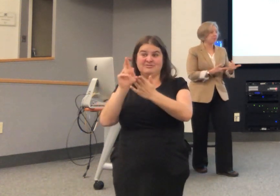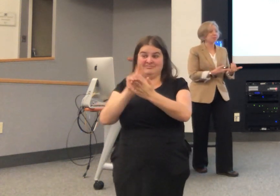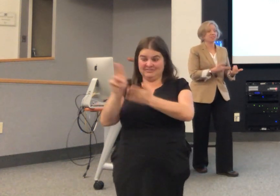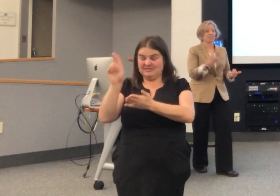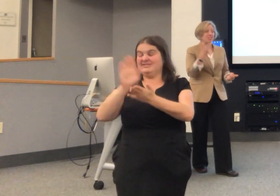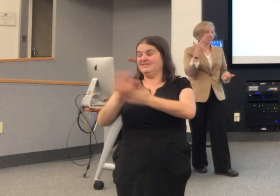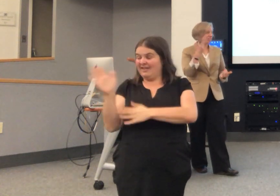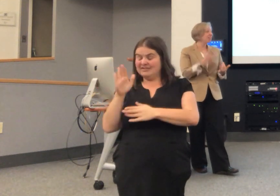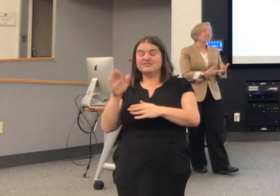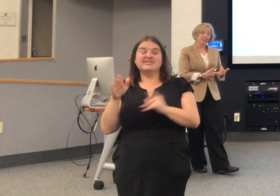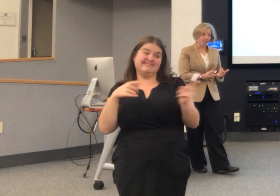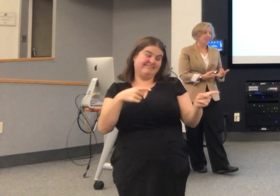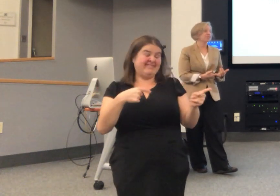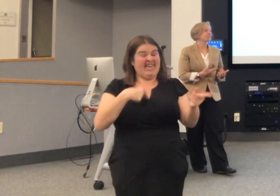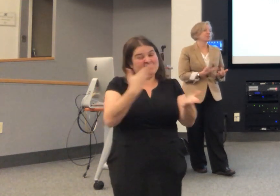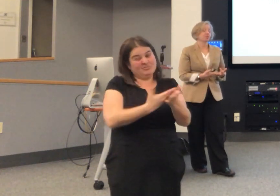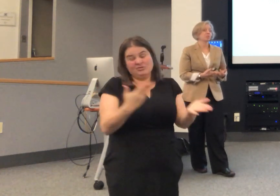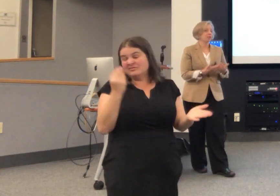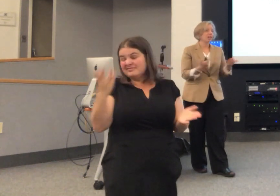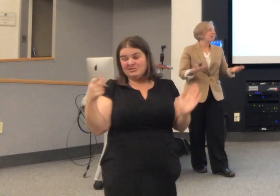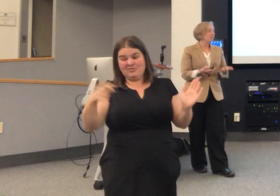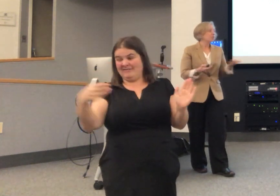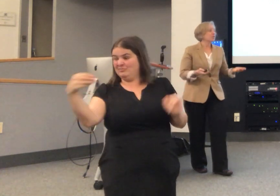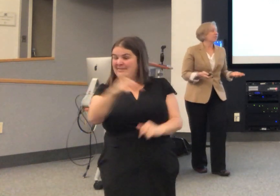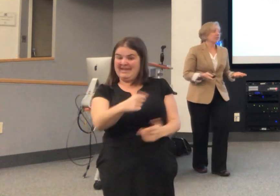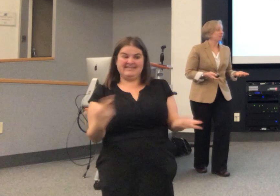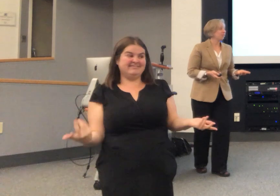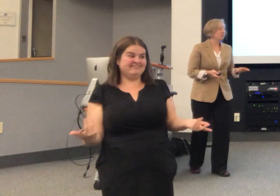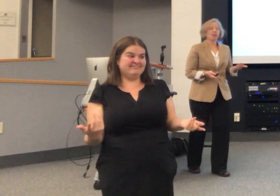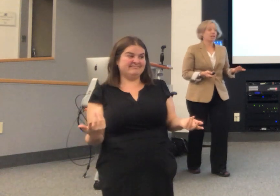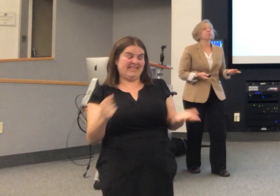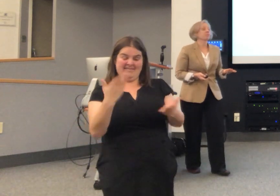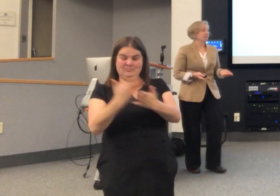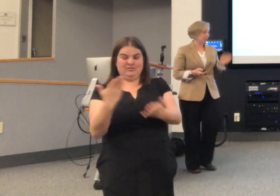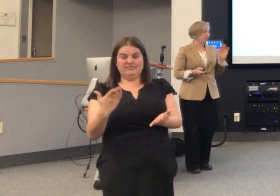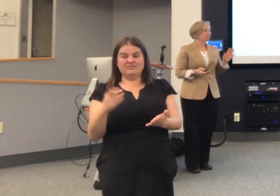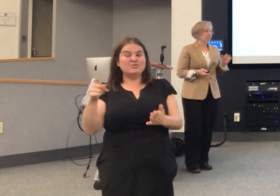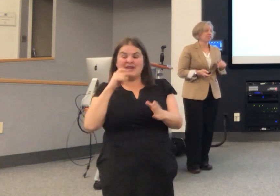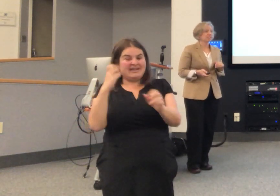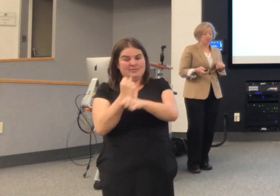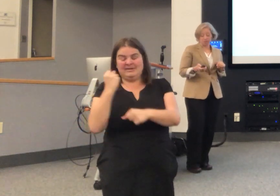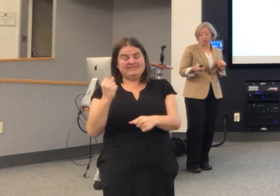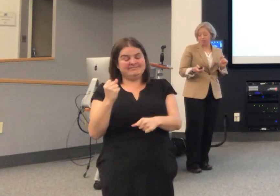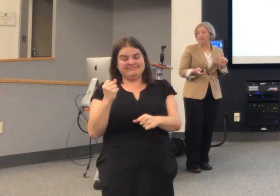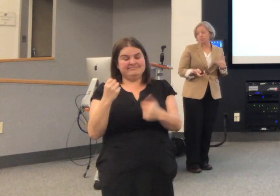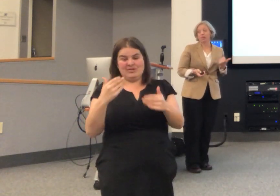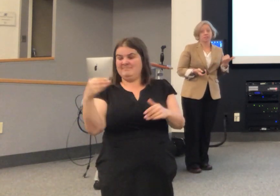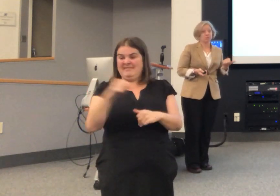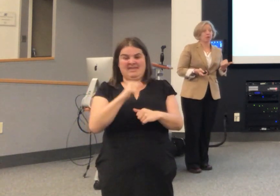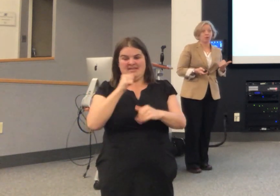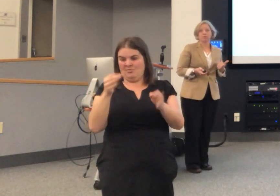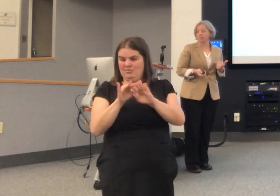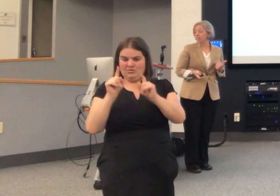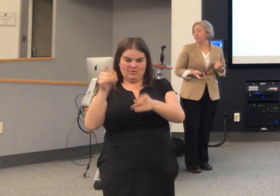They have the registration, they have the evidence of infringement, and there's nothing, you're not gonna prevail here and you did it. That's why it's so powerful.